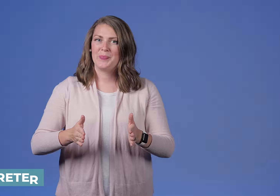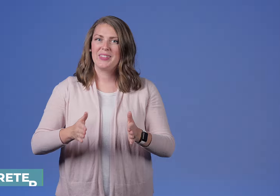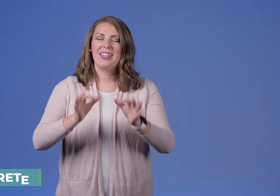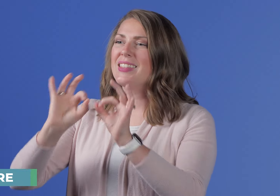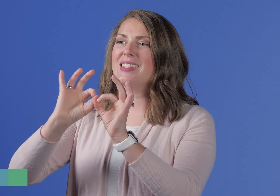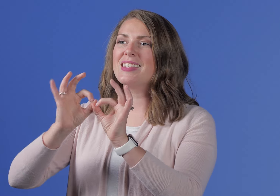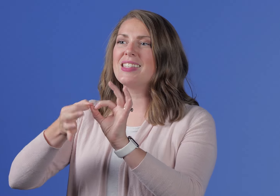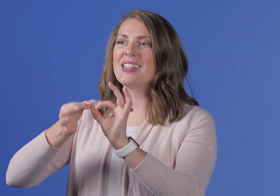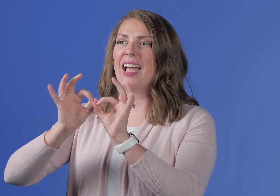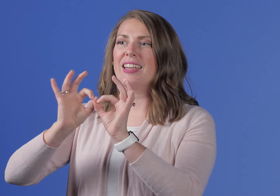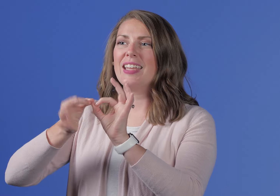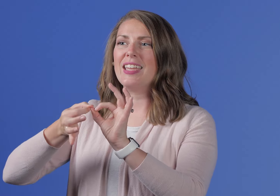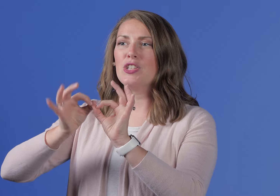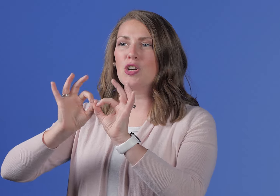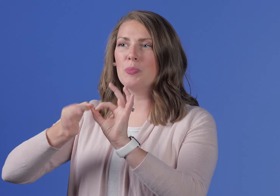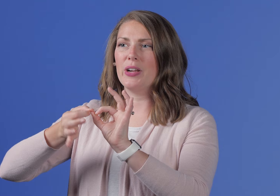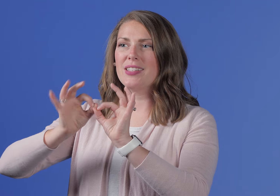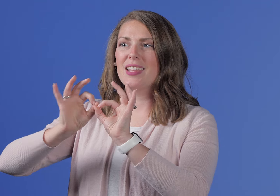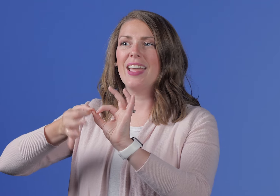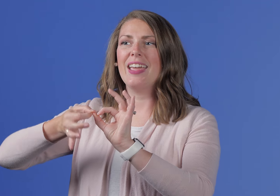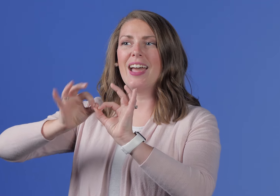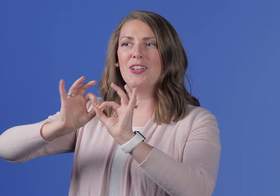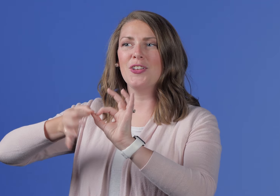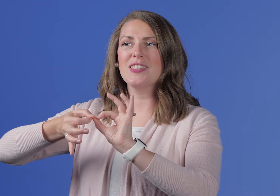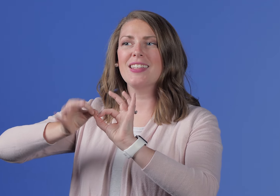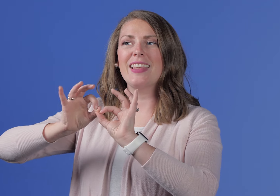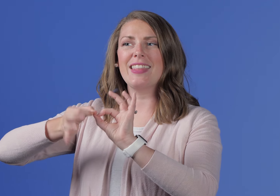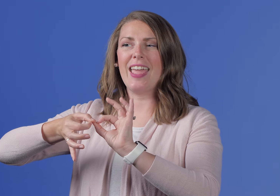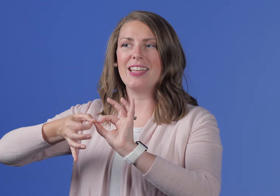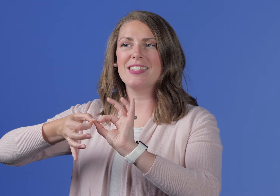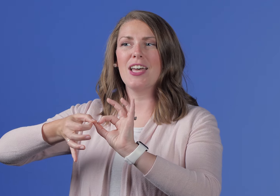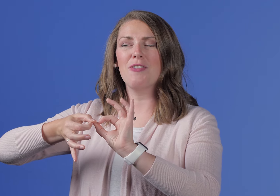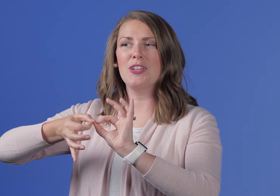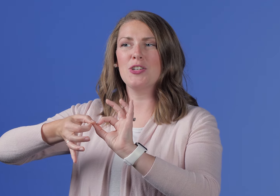This is the sign Interpret. It kind of looks like the hands of an interpreter